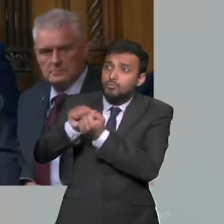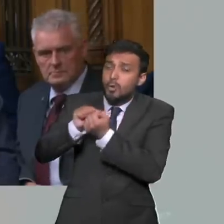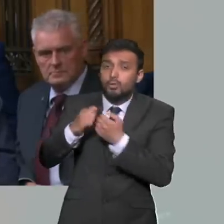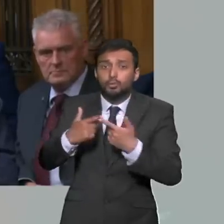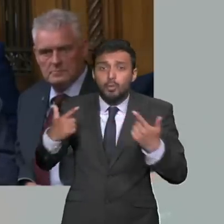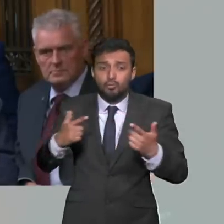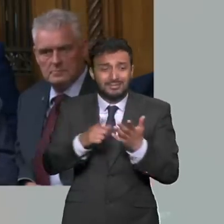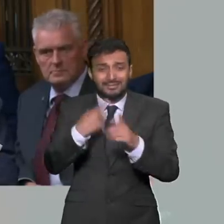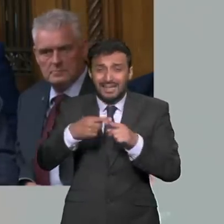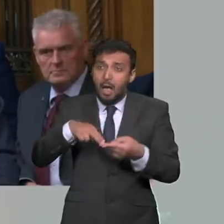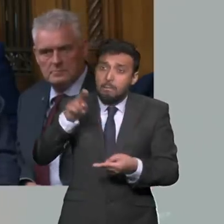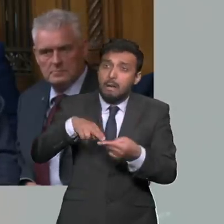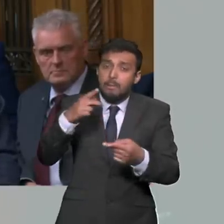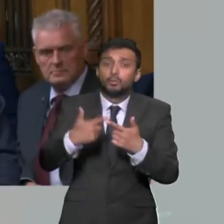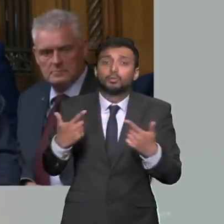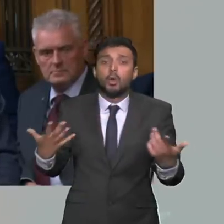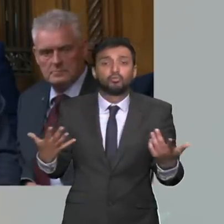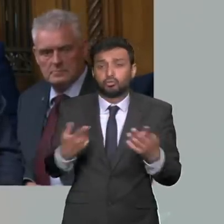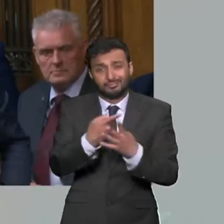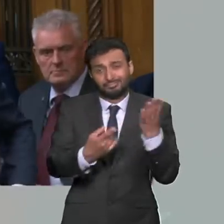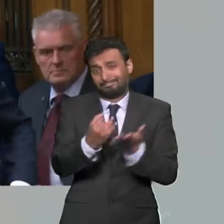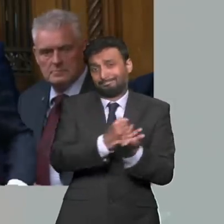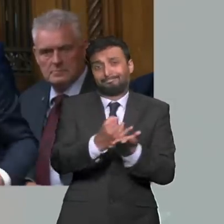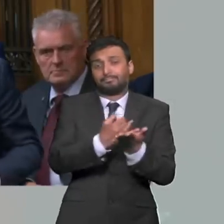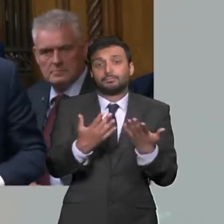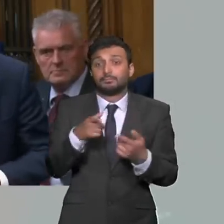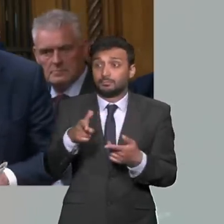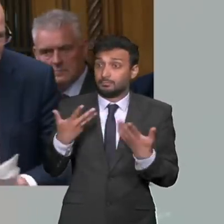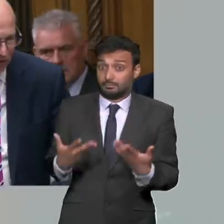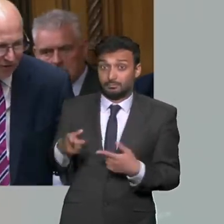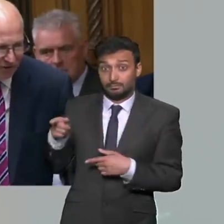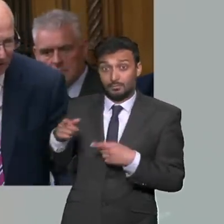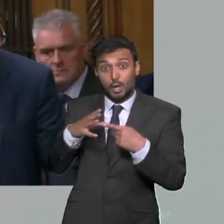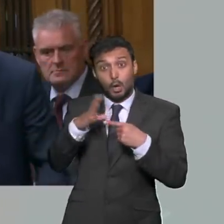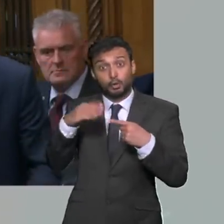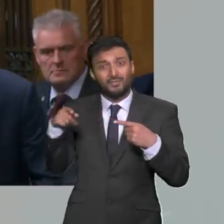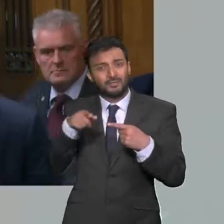Will the Prime Minister tell the House what policies his Government will follow to ensure that we do not have a similar fate?